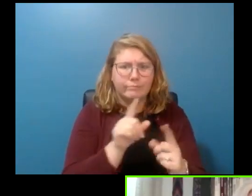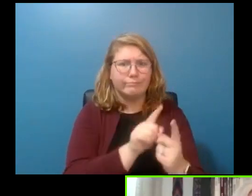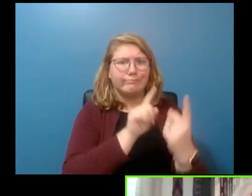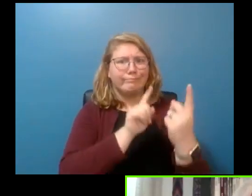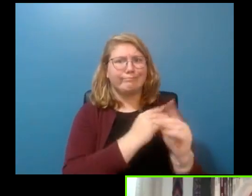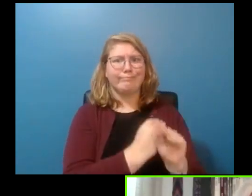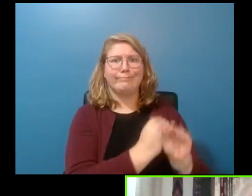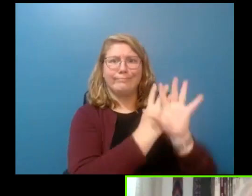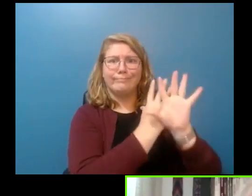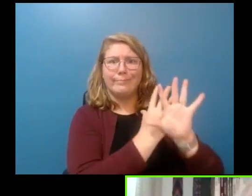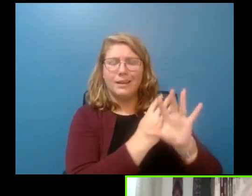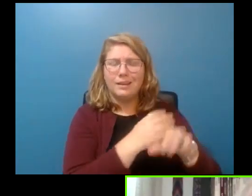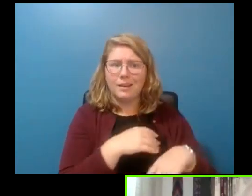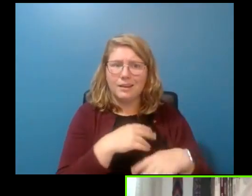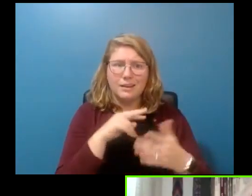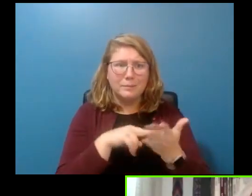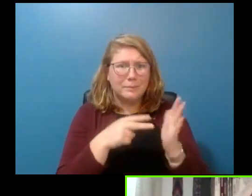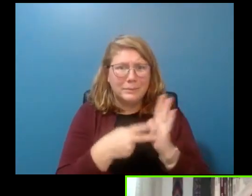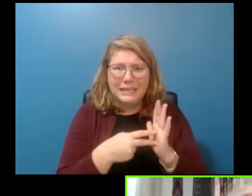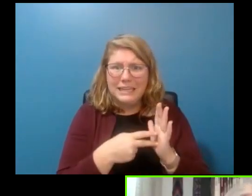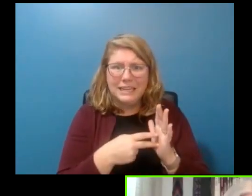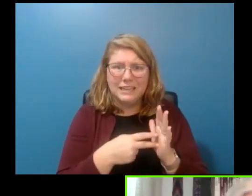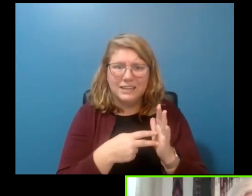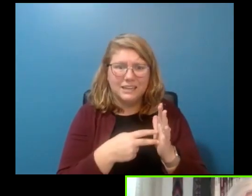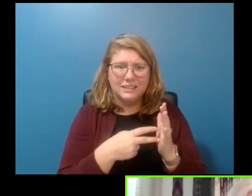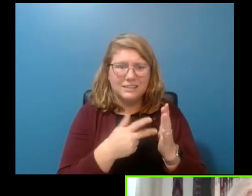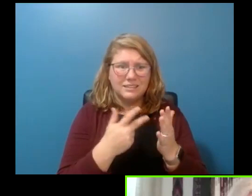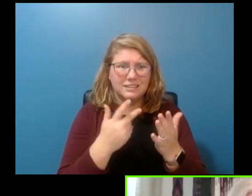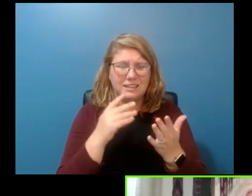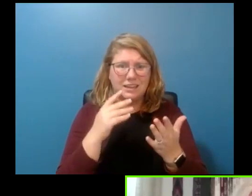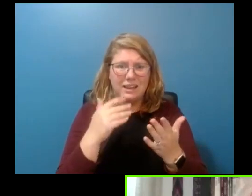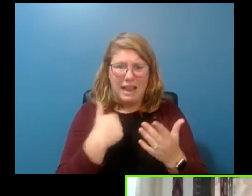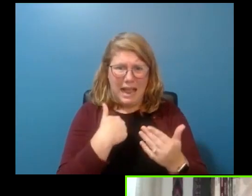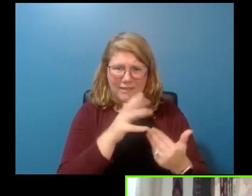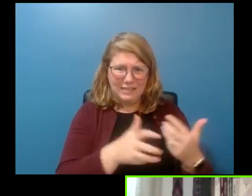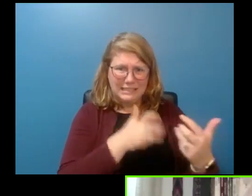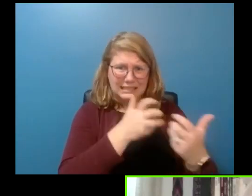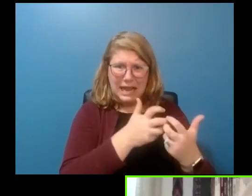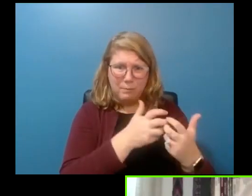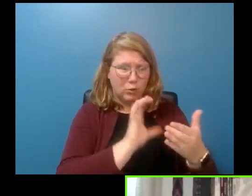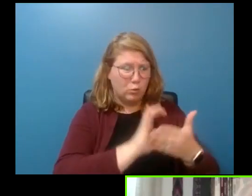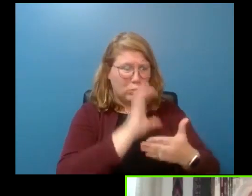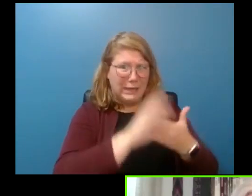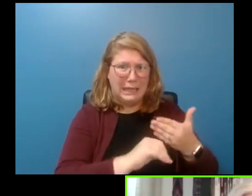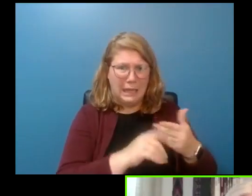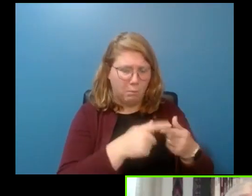grandchildren. And then even funerals. I mean a lot more people died this past year and